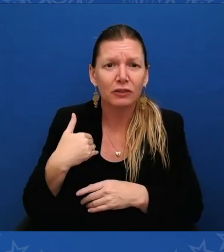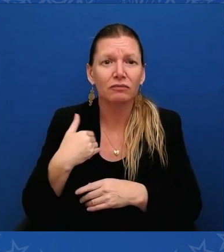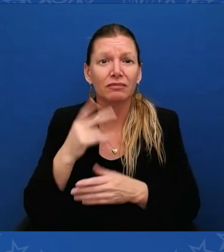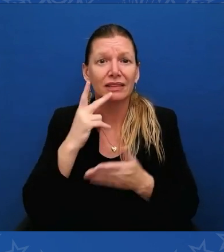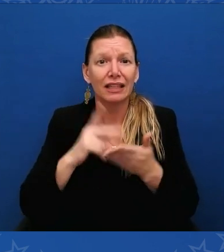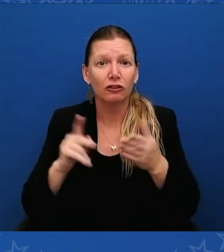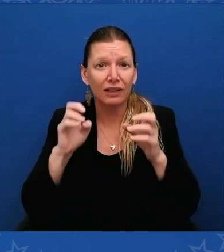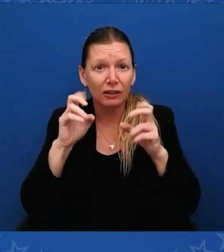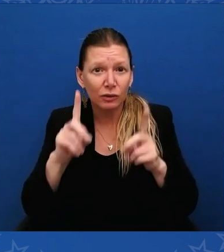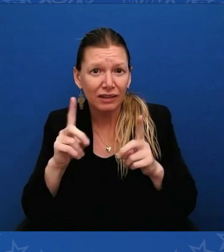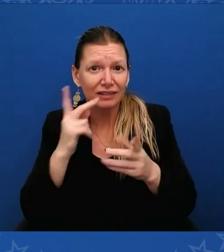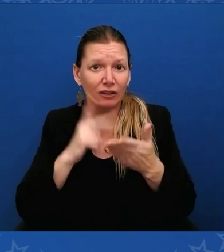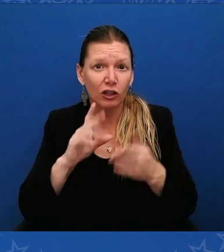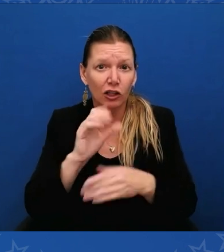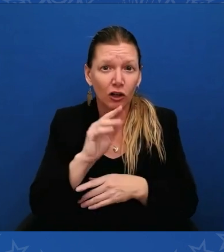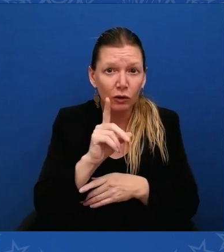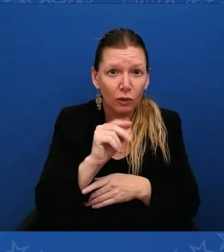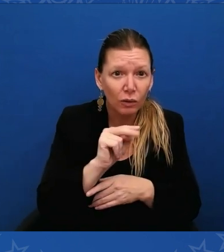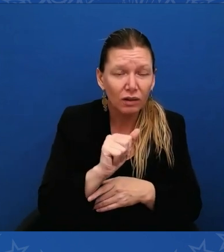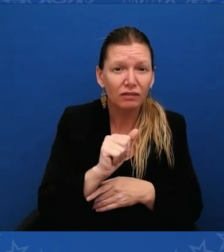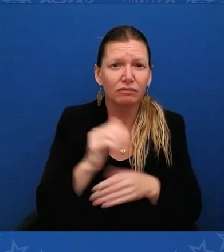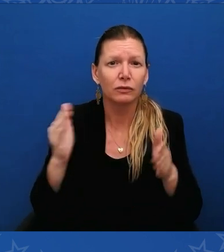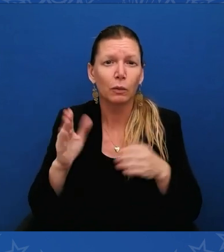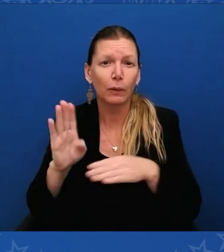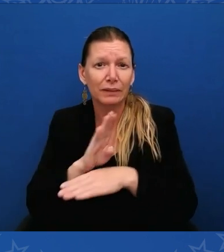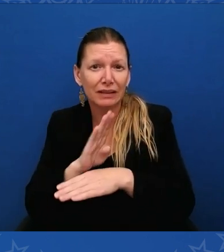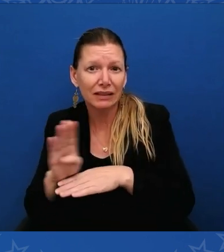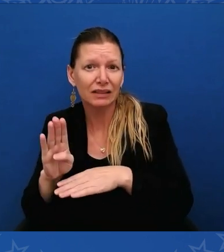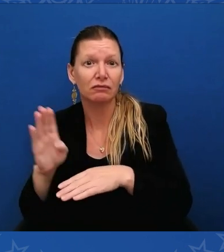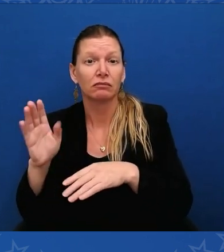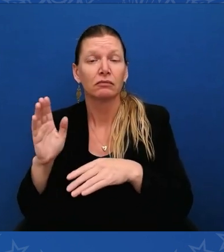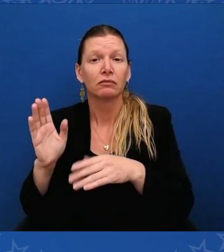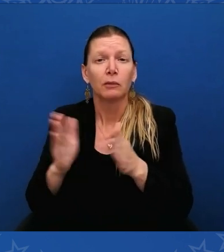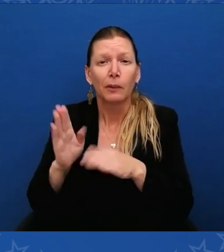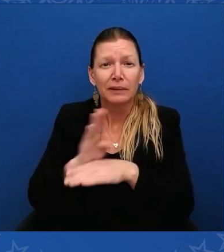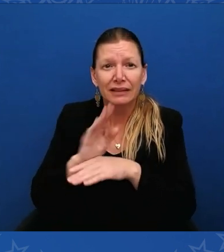Together, we make history. And let's finally honor the history of building